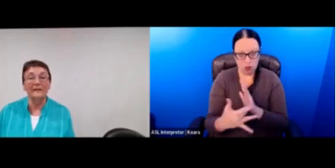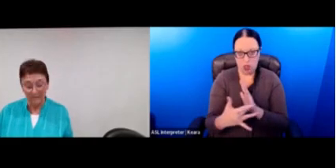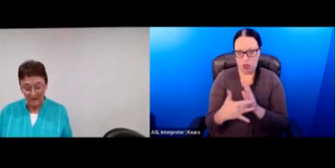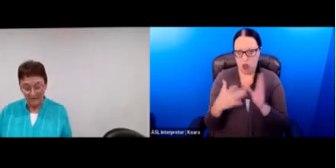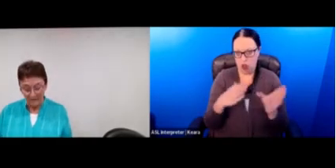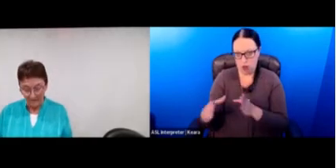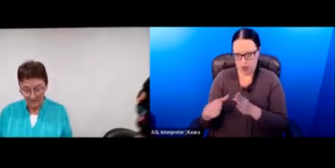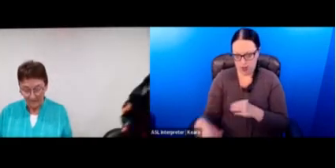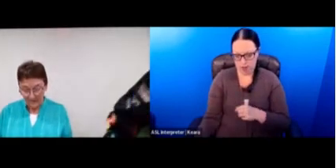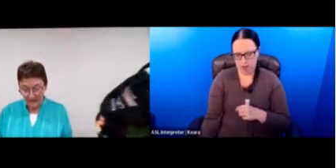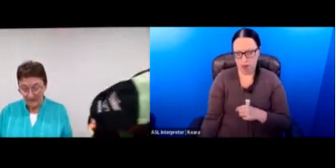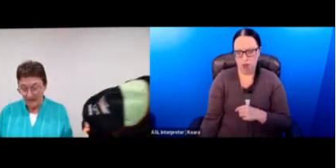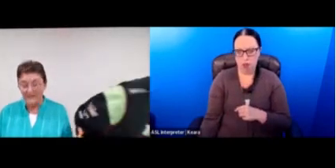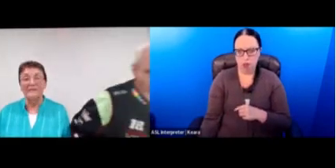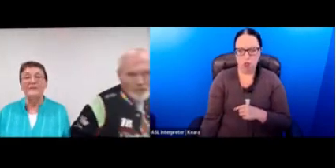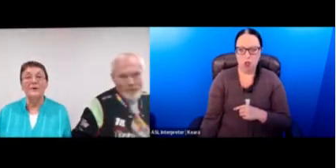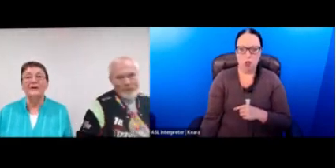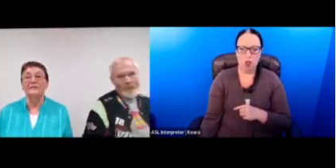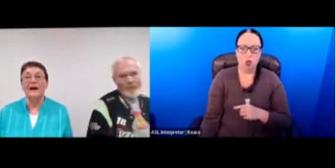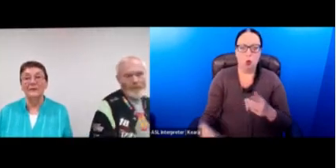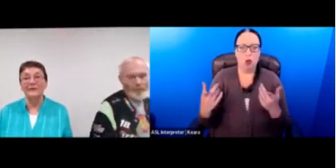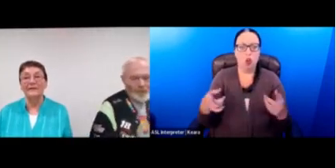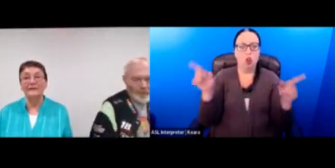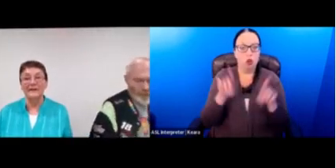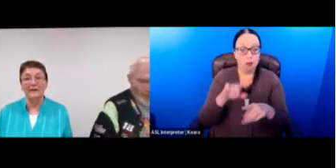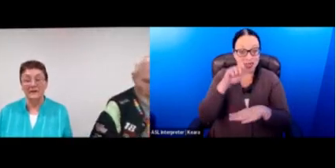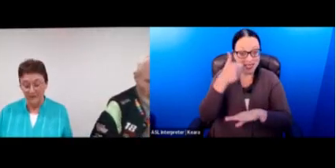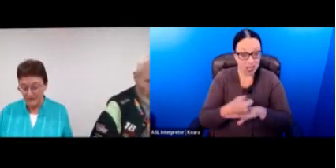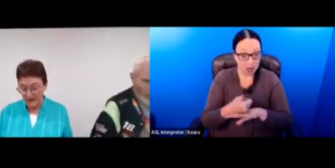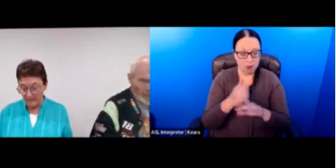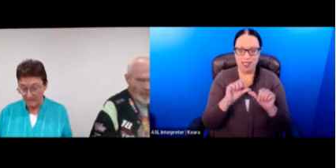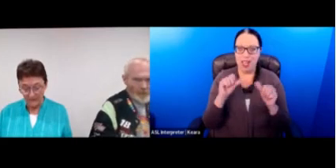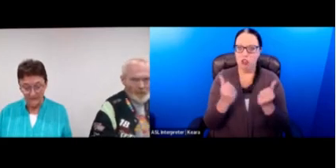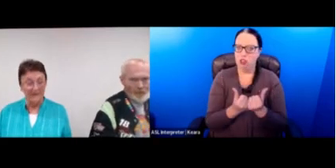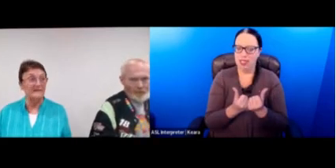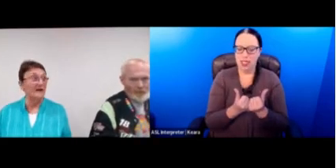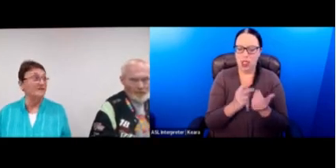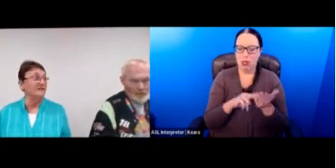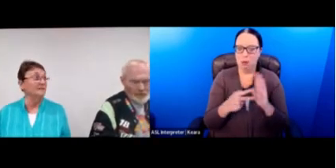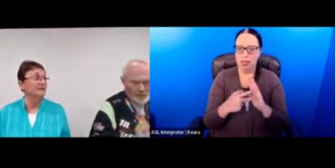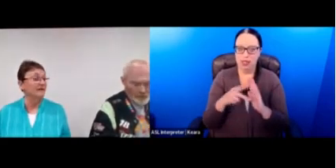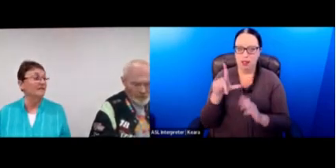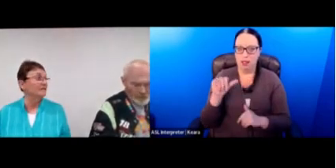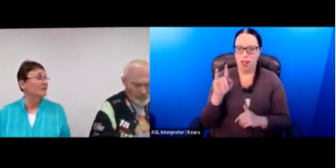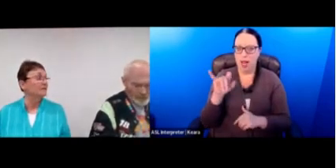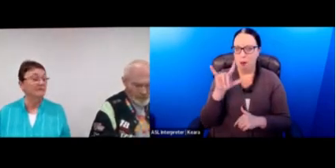a consensus, as an agency, you don't have the liability entirely on yourself. It's the entire team, the entire circle